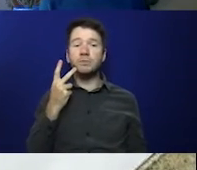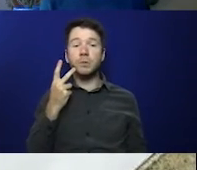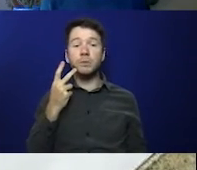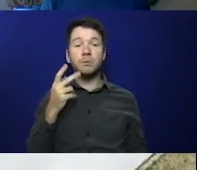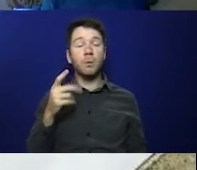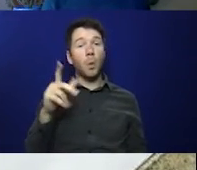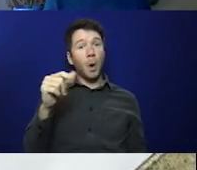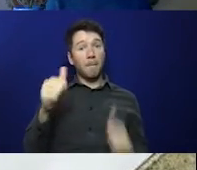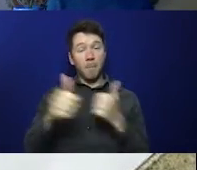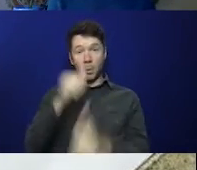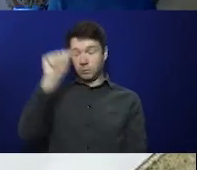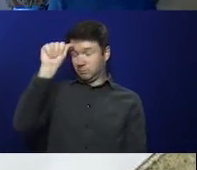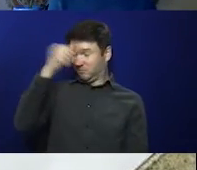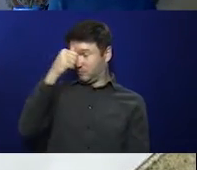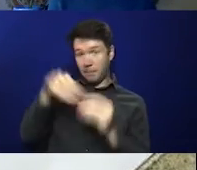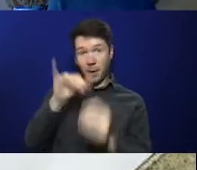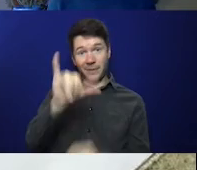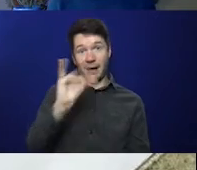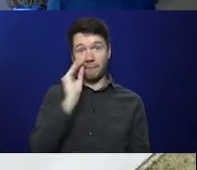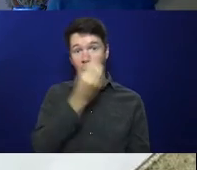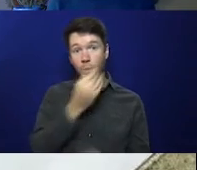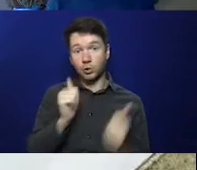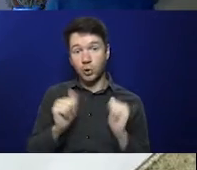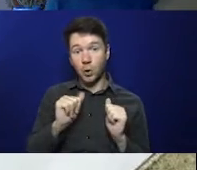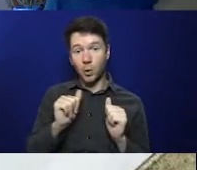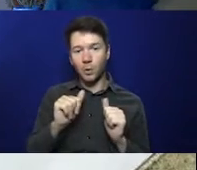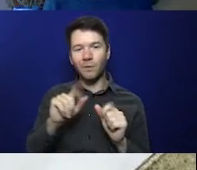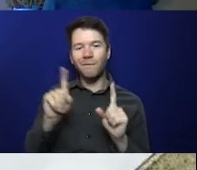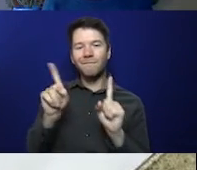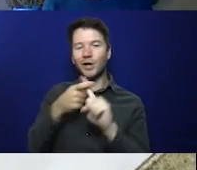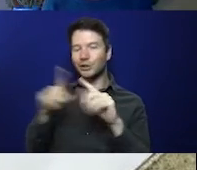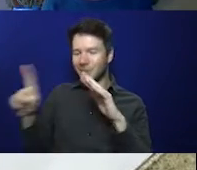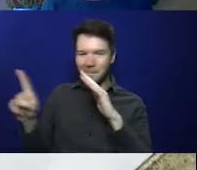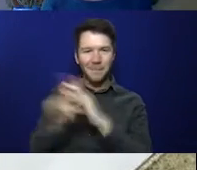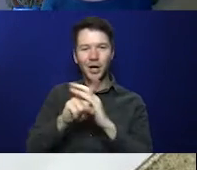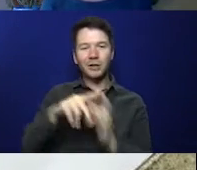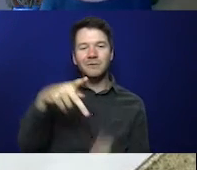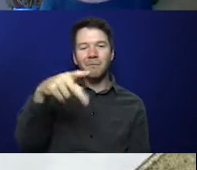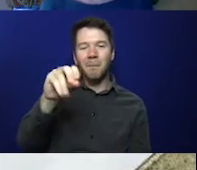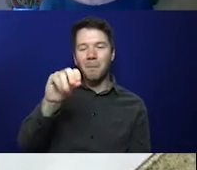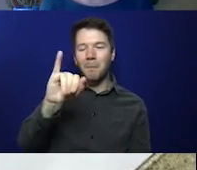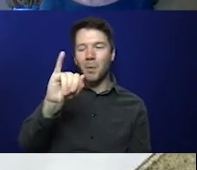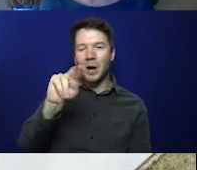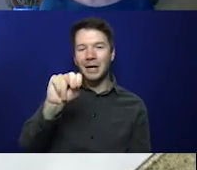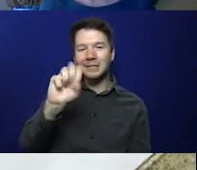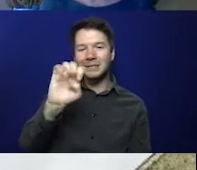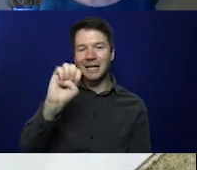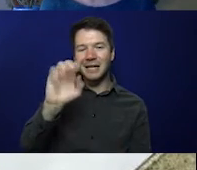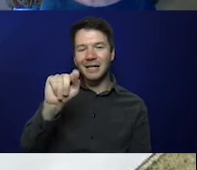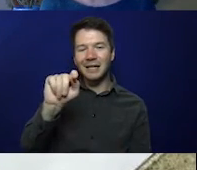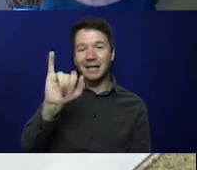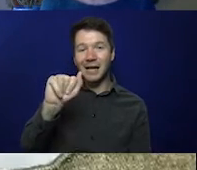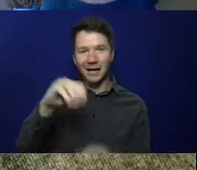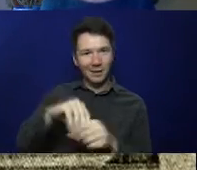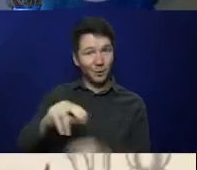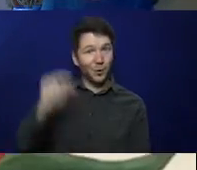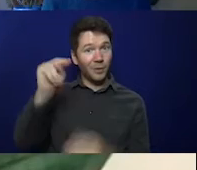What’s best remembered about this Flower Show is that it was the first appearance of the poinsettia in North America.